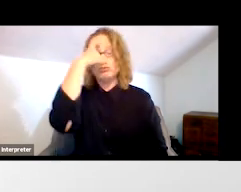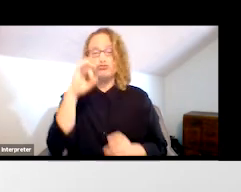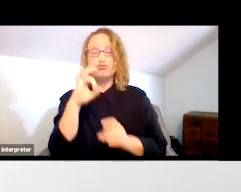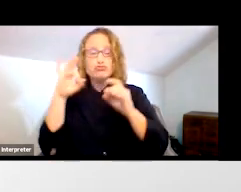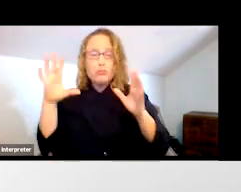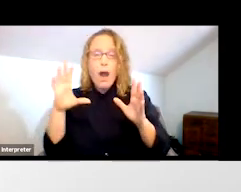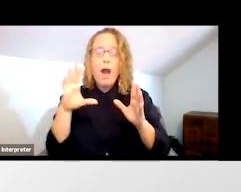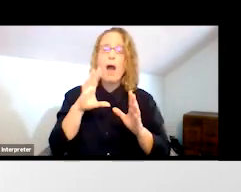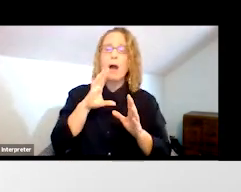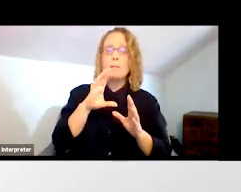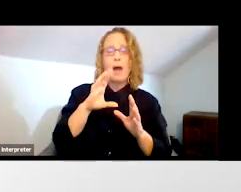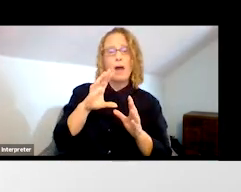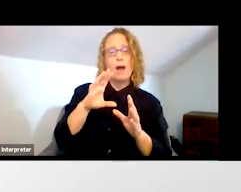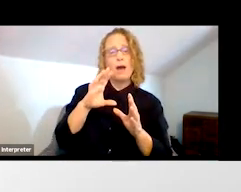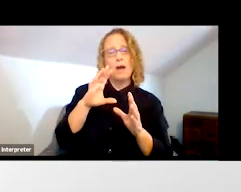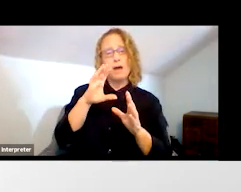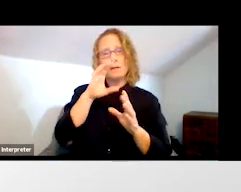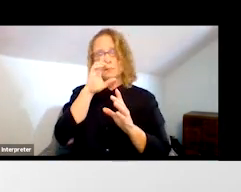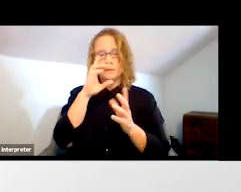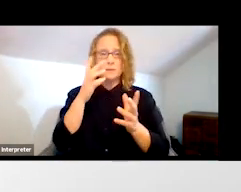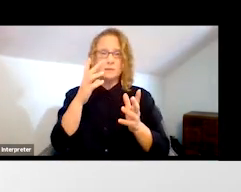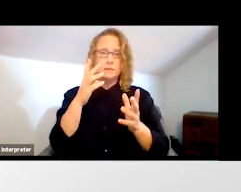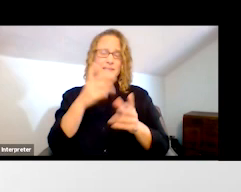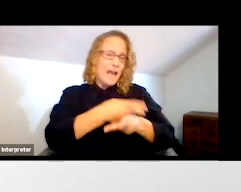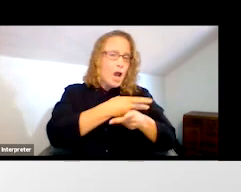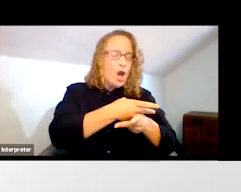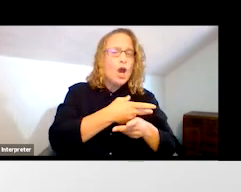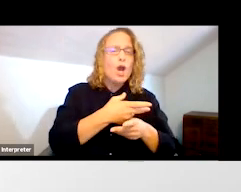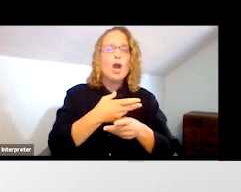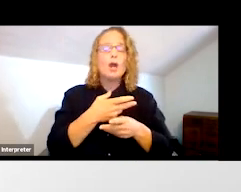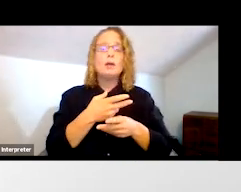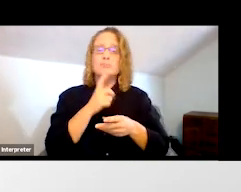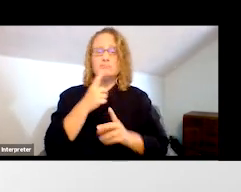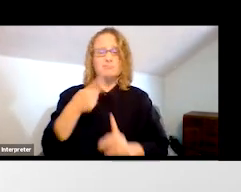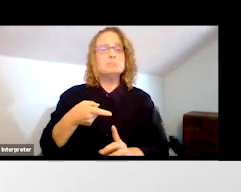that they're cared for, they're seen as individuals outside of their current context.